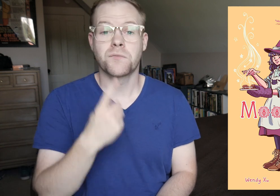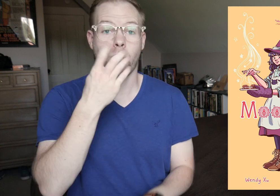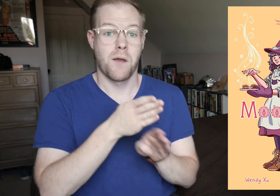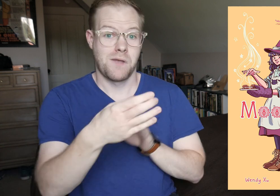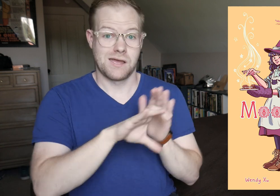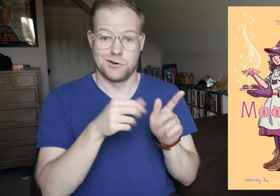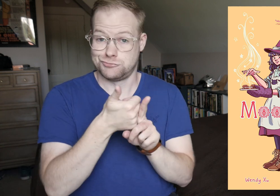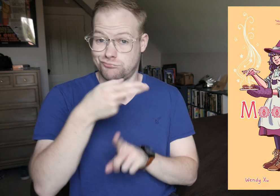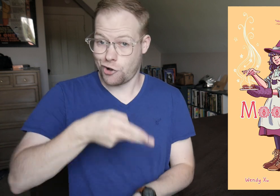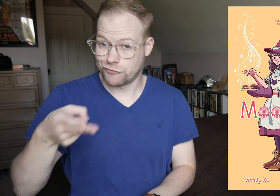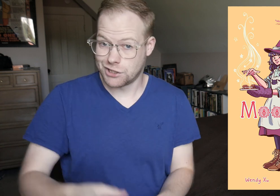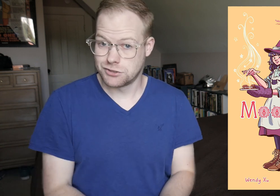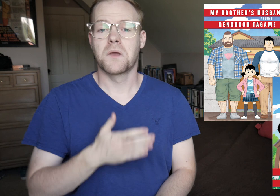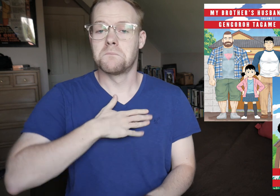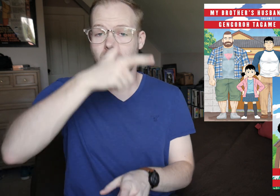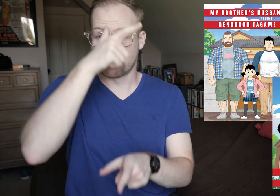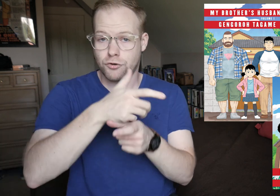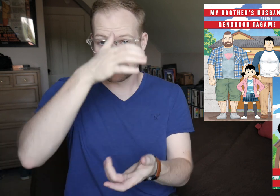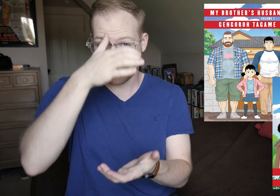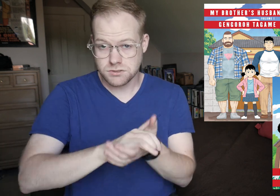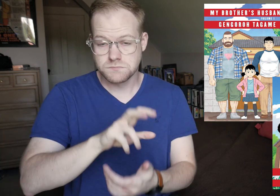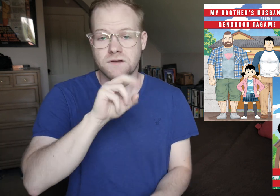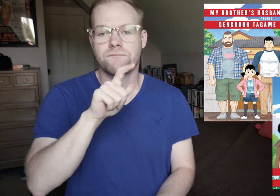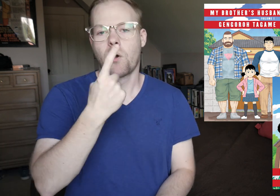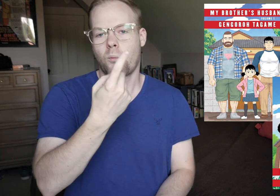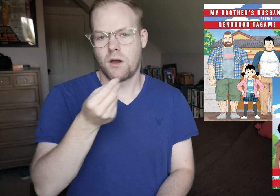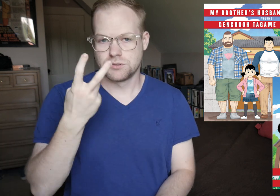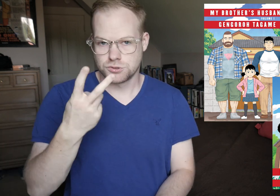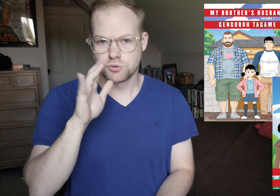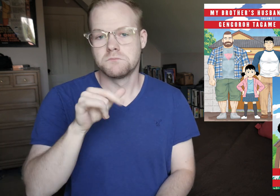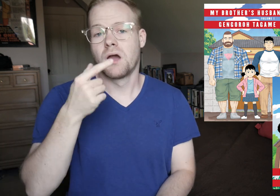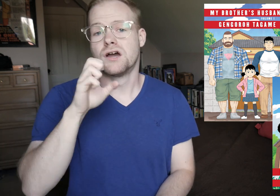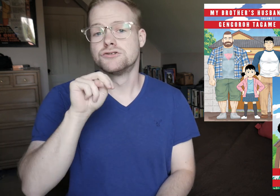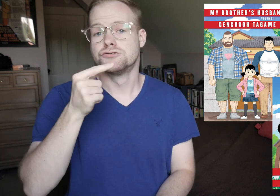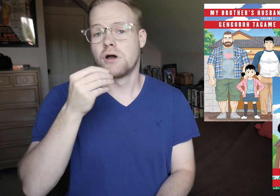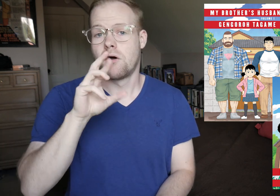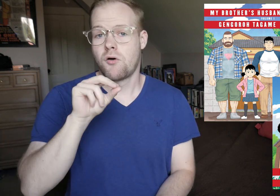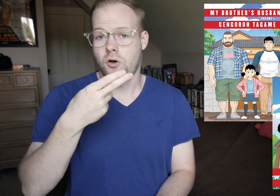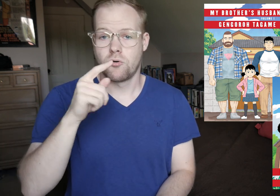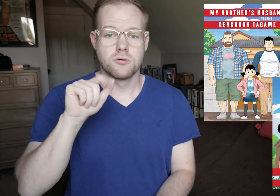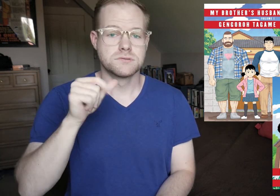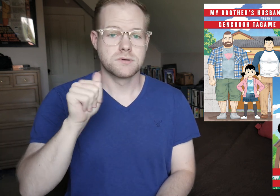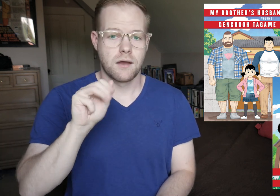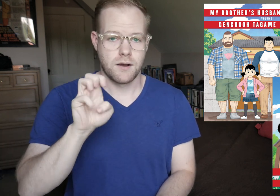One of the main characters is hard of hearing! My Brother’s Husband Vol 1 & 2 by Gengoroh Tagame.